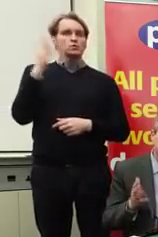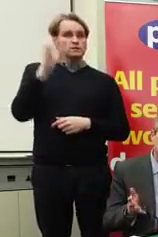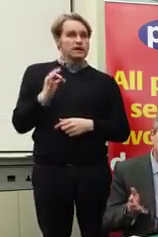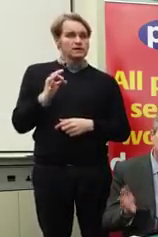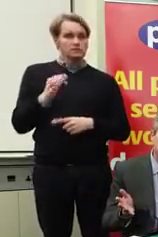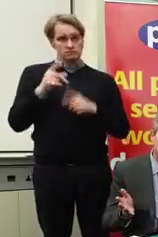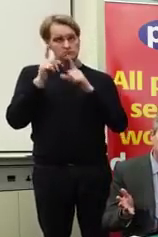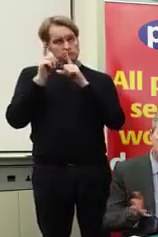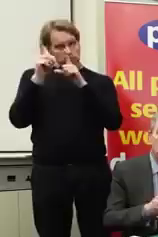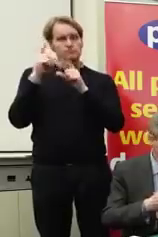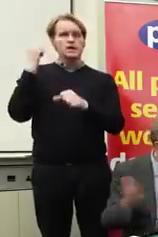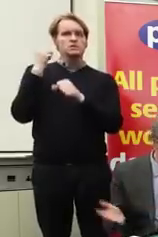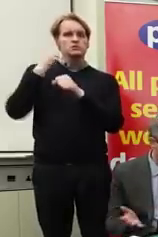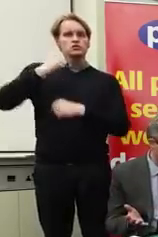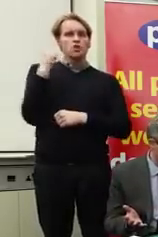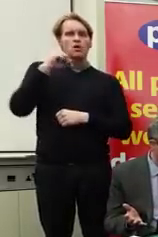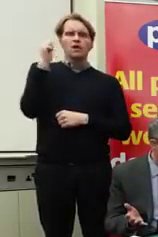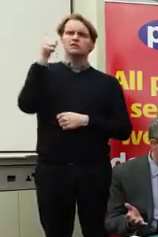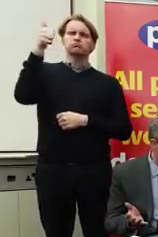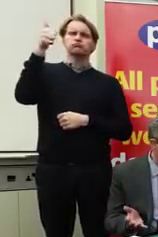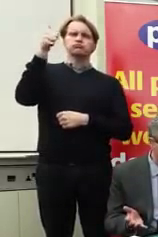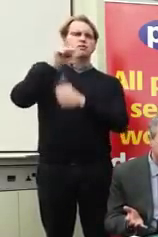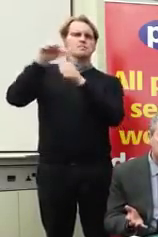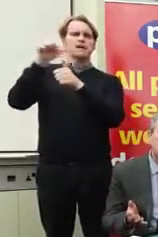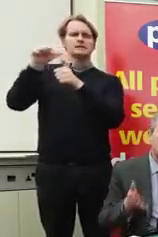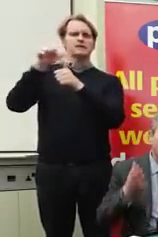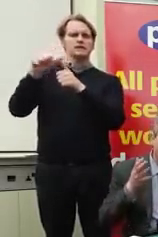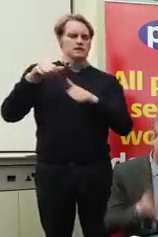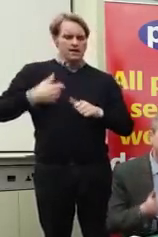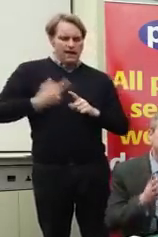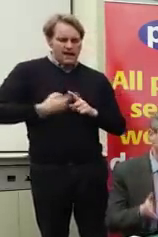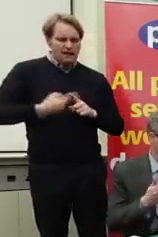table an offer way better than the one percent we've had in the past, all civil